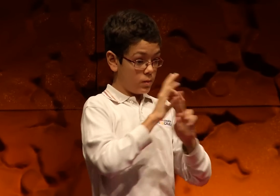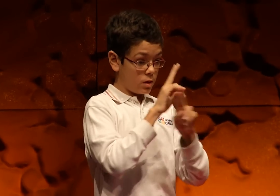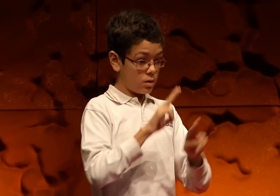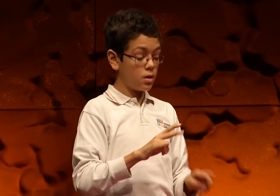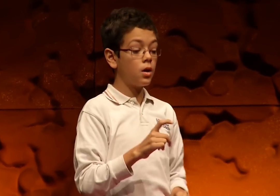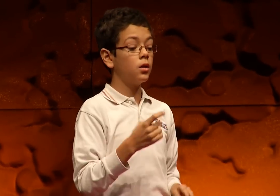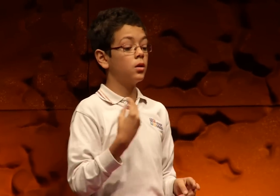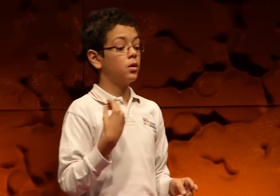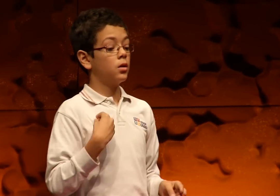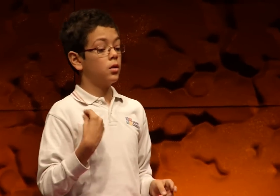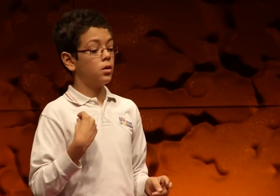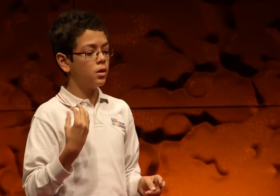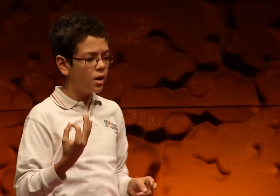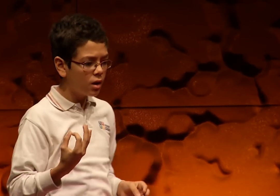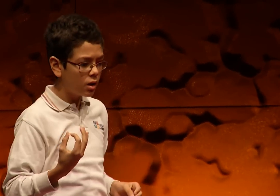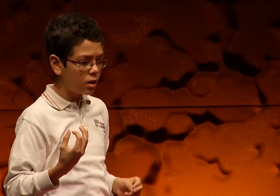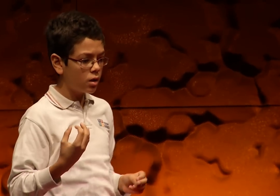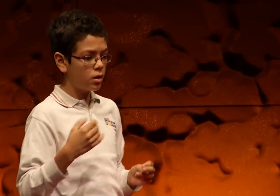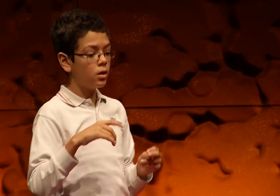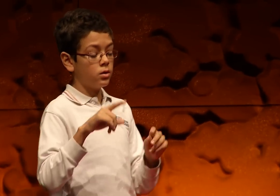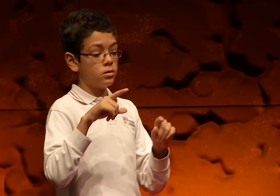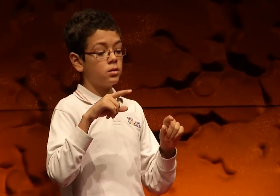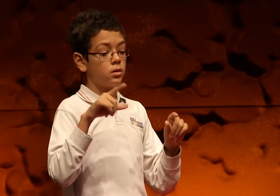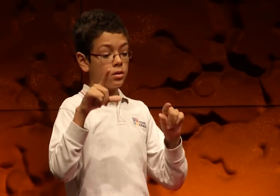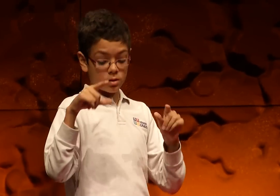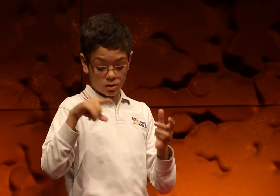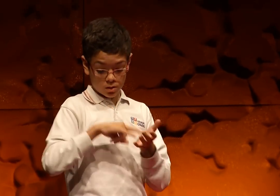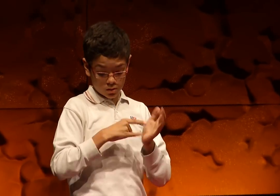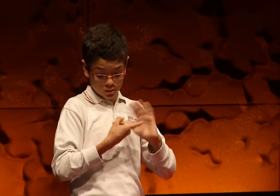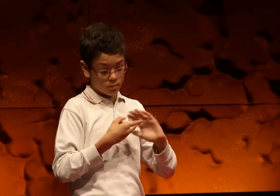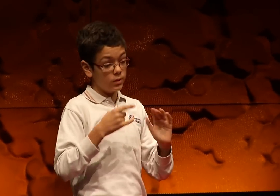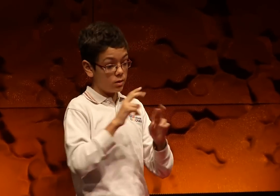using the International Sign Language system which I spoke to you about earlier.